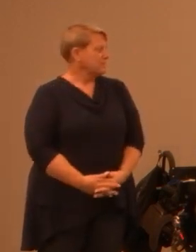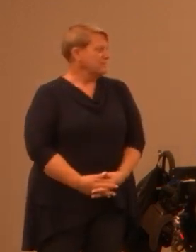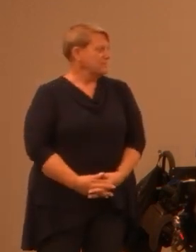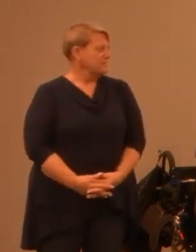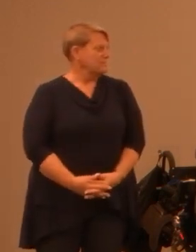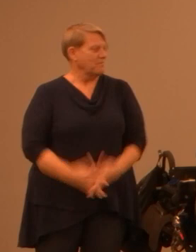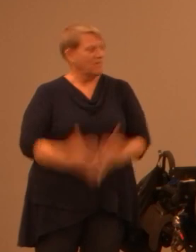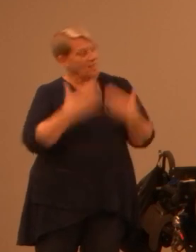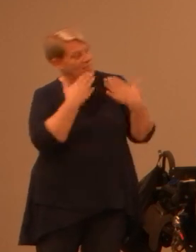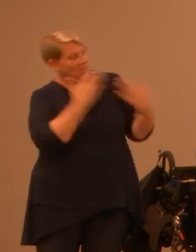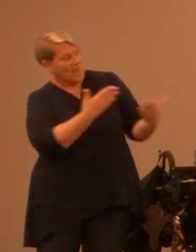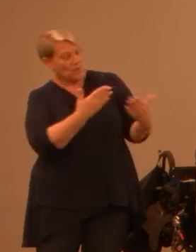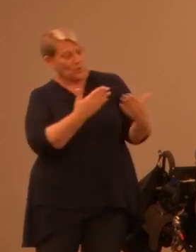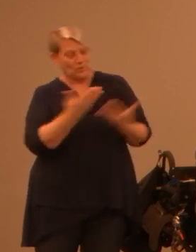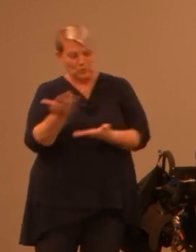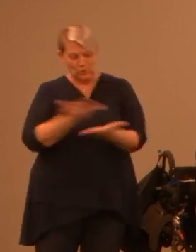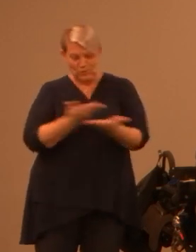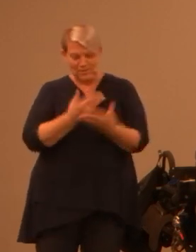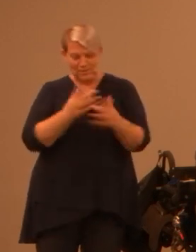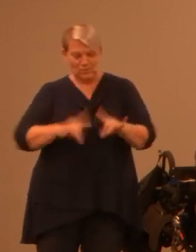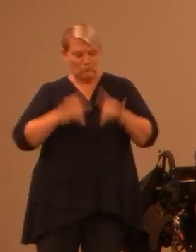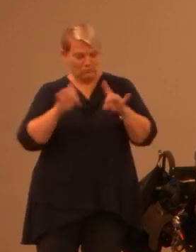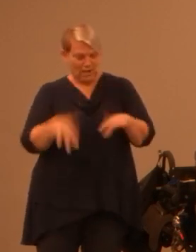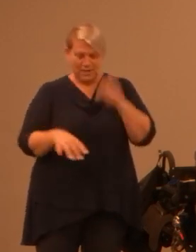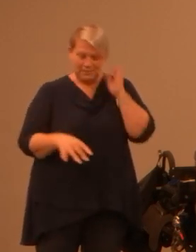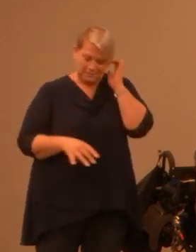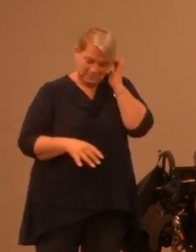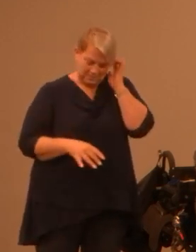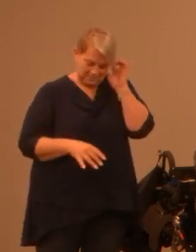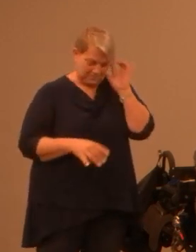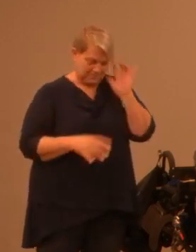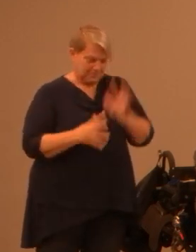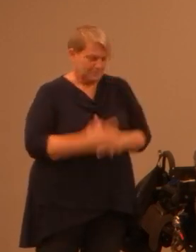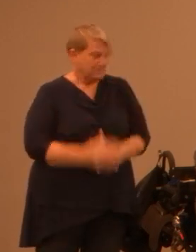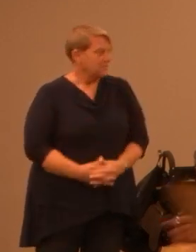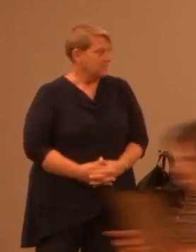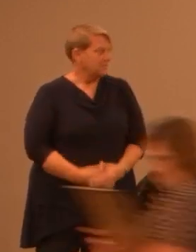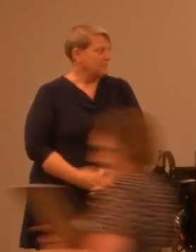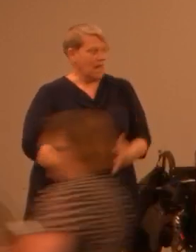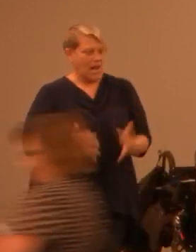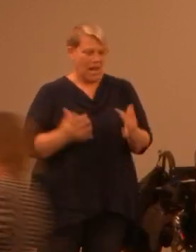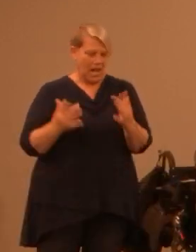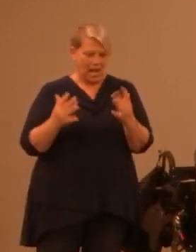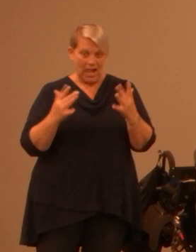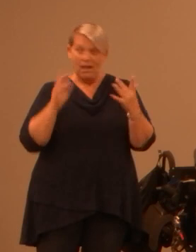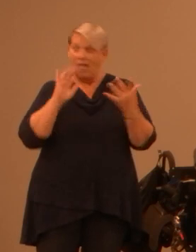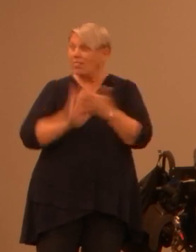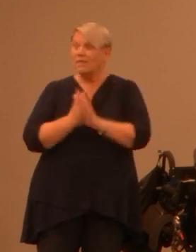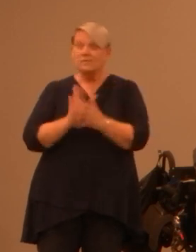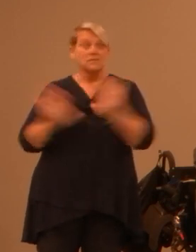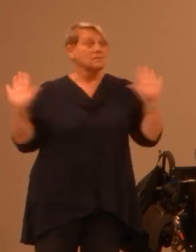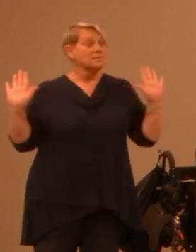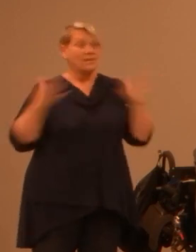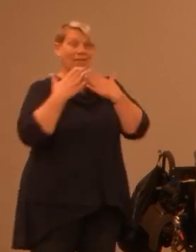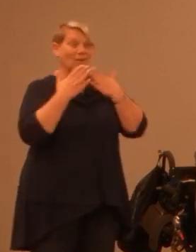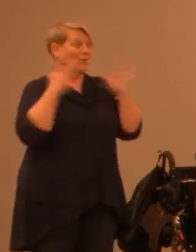Thank you to Services Australia. Justin: I think that's it. Nick: I think that's it yes, thank you very much.